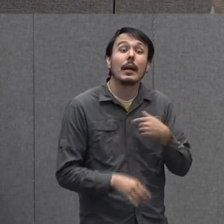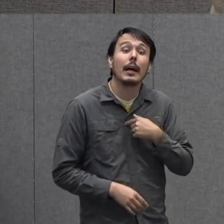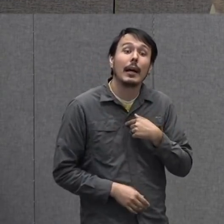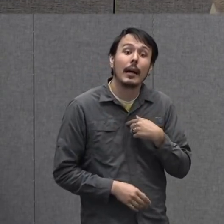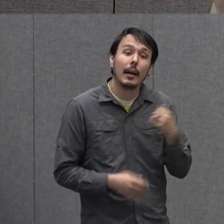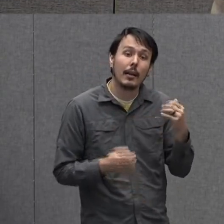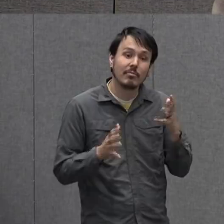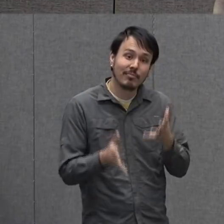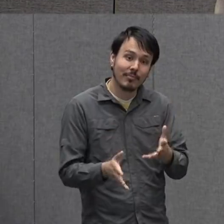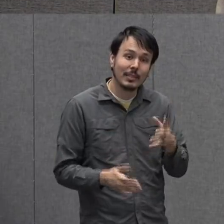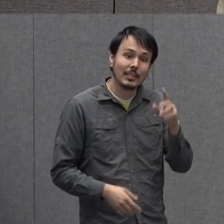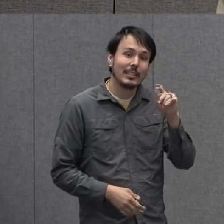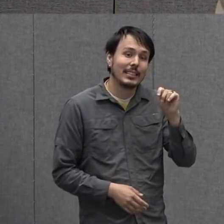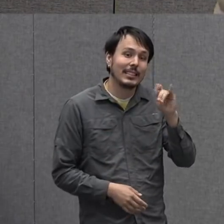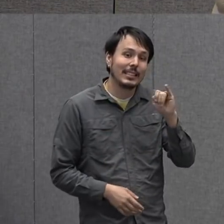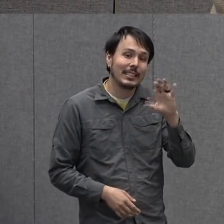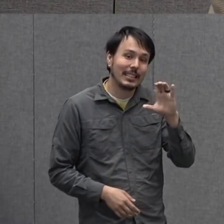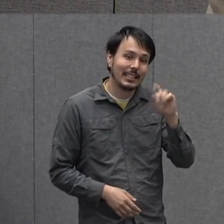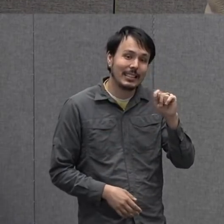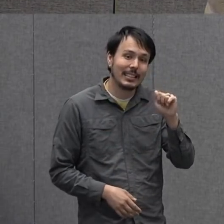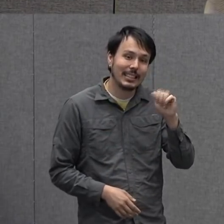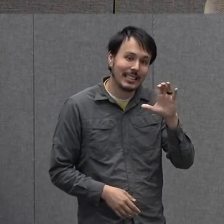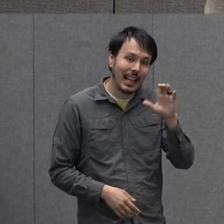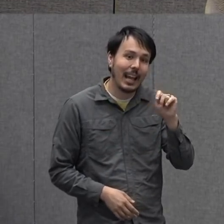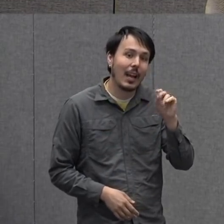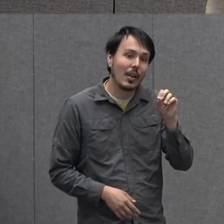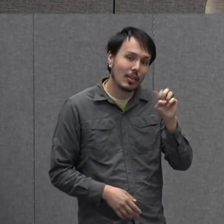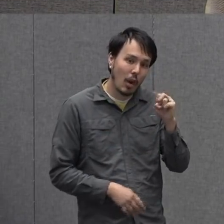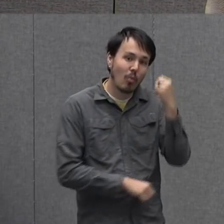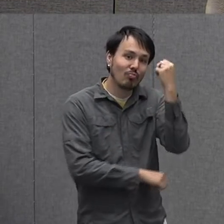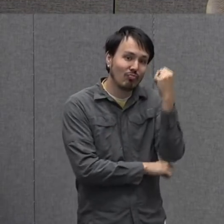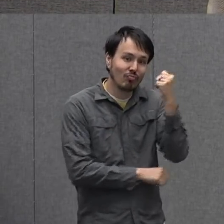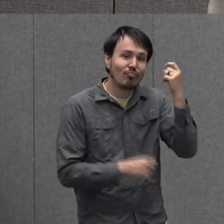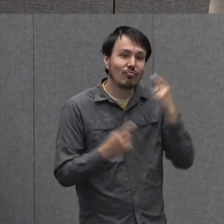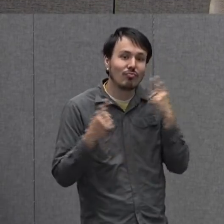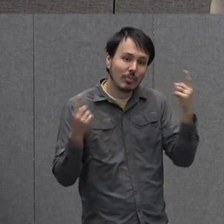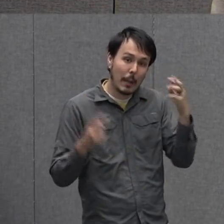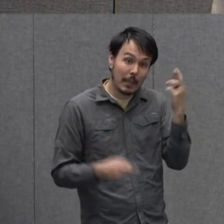a tic-tac-toe because nine plus one plus five